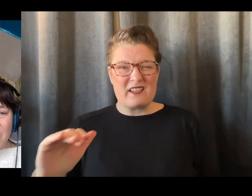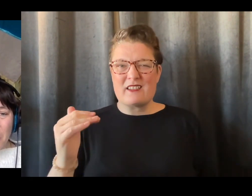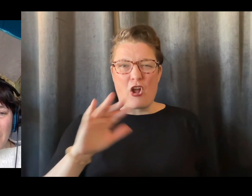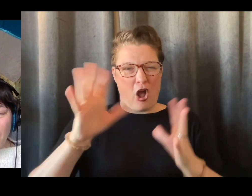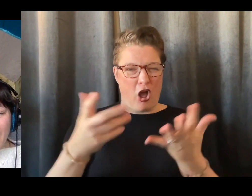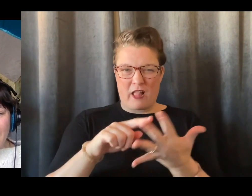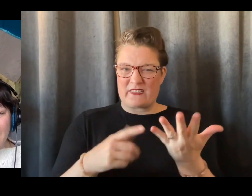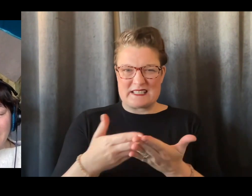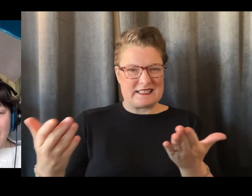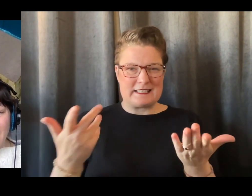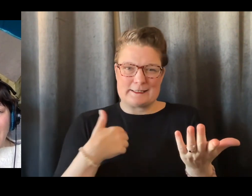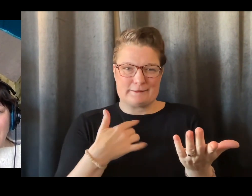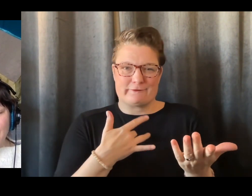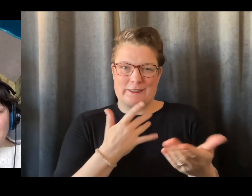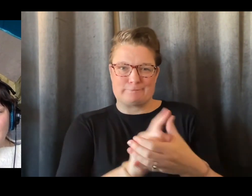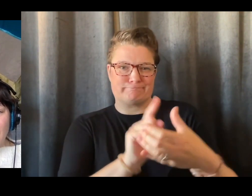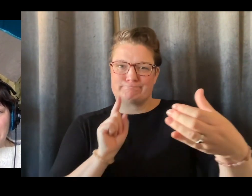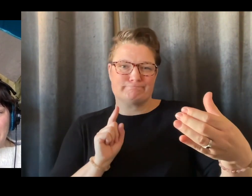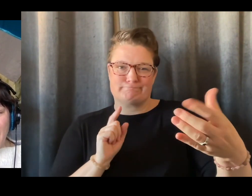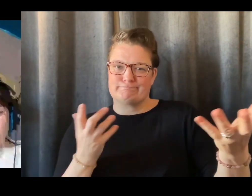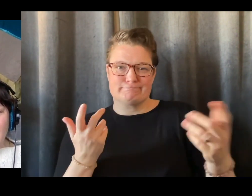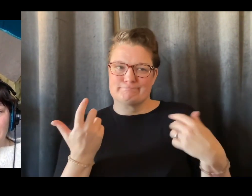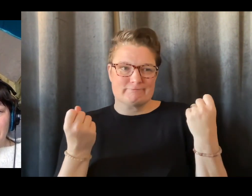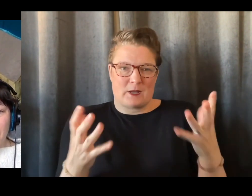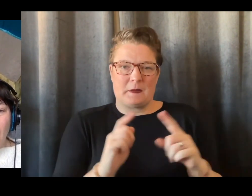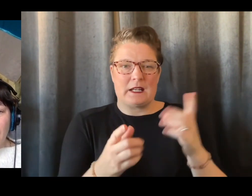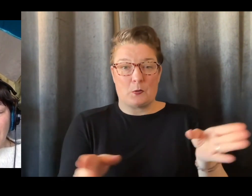And so coming back, carving my own path as an adult.